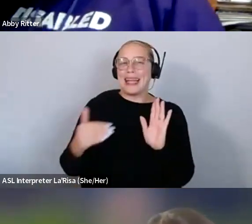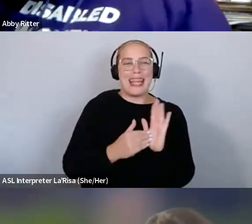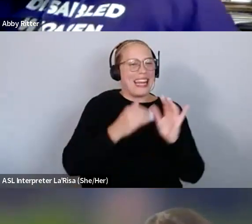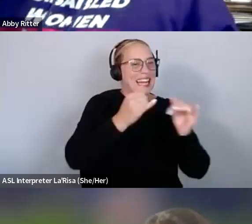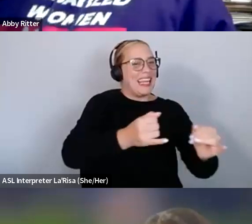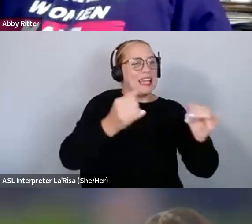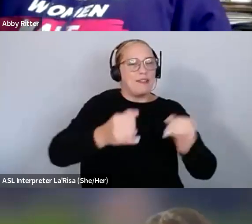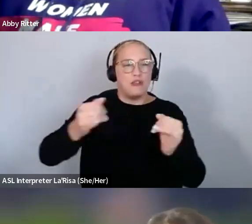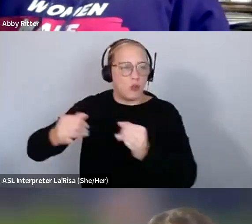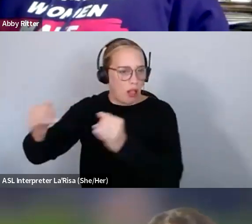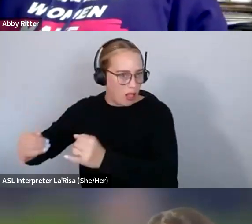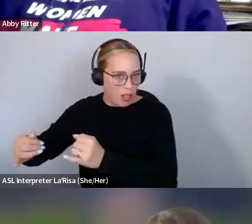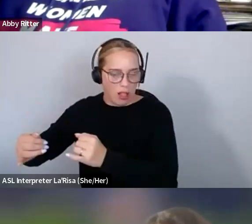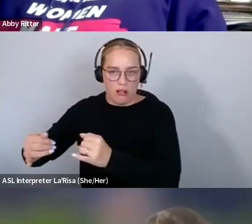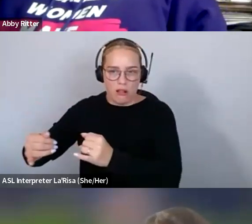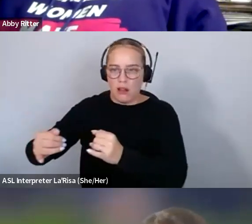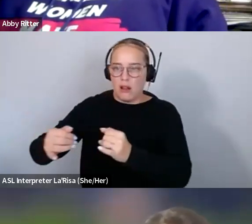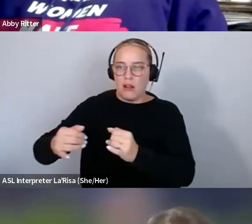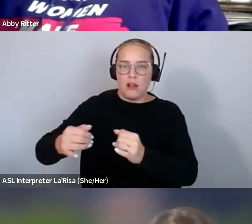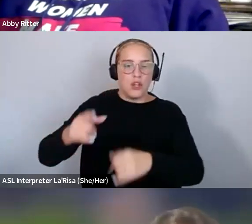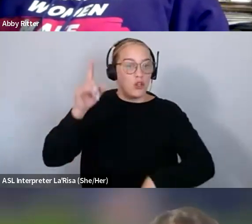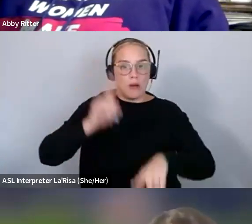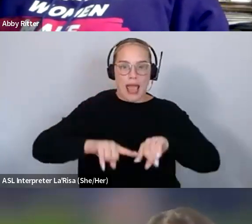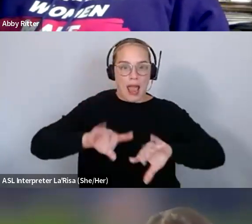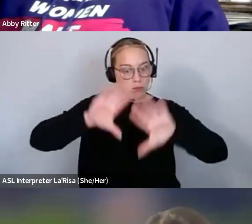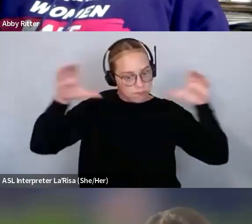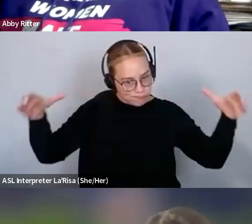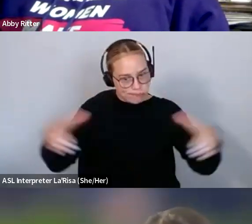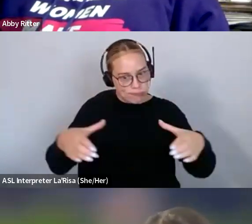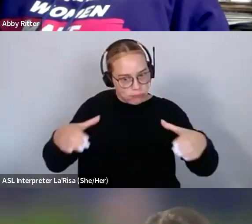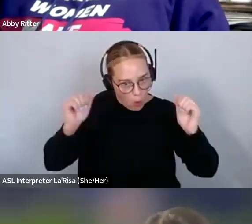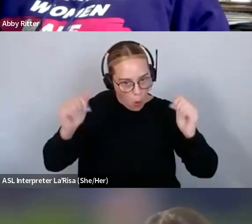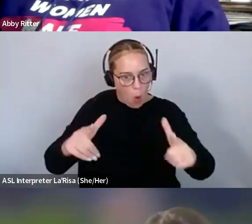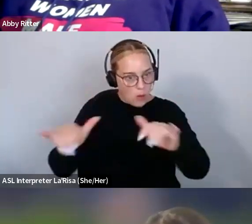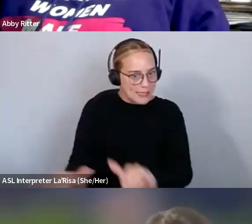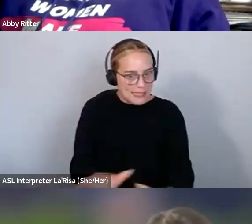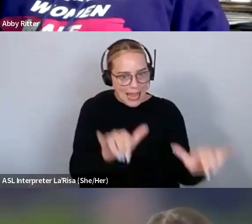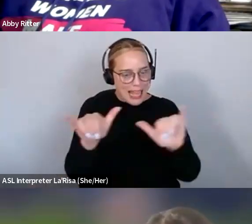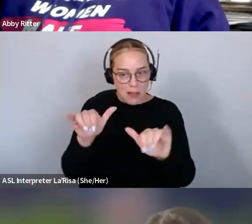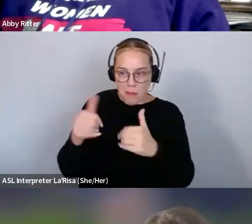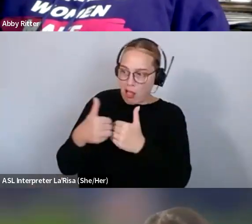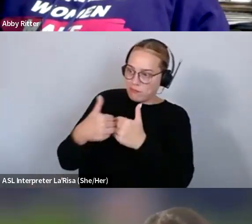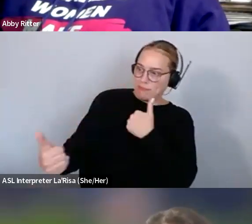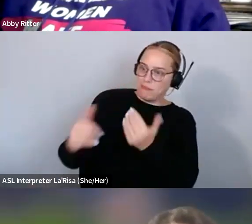Like, I will have my dog in the next room when I meet with this person.